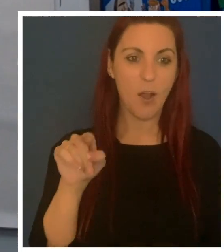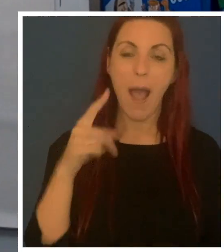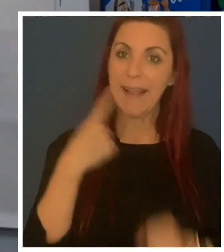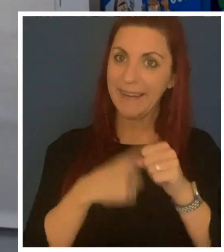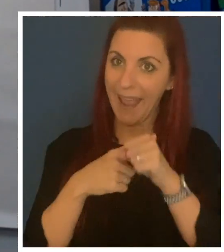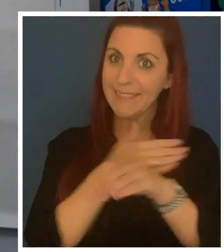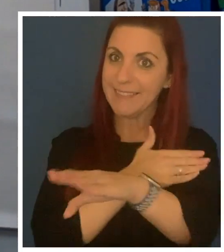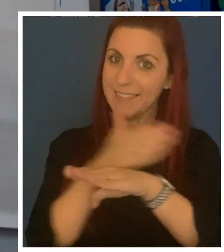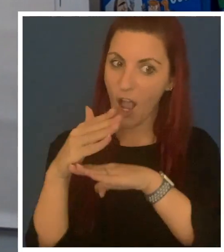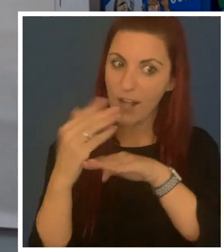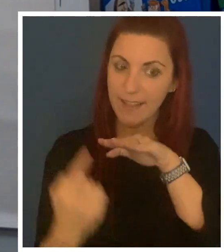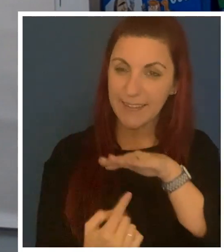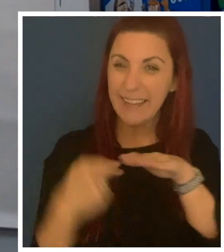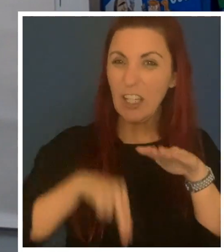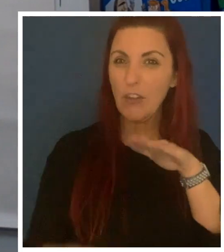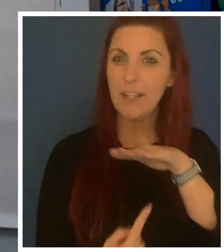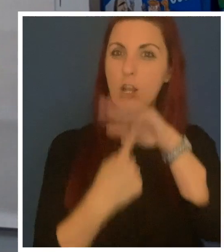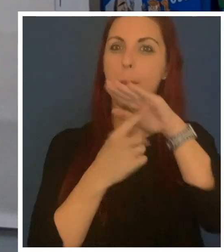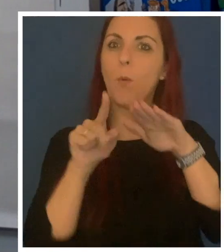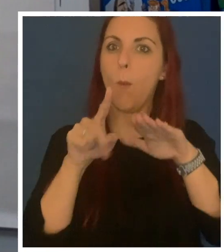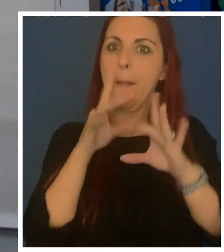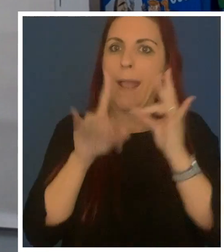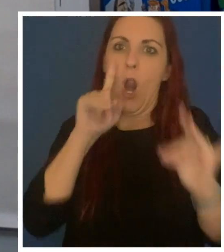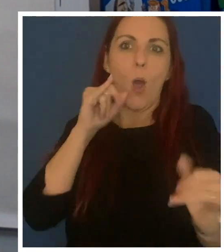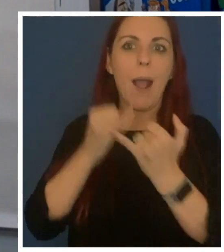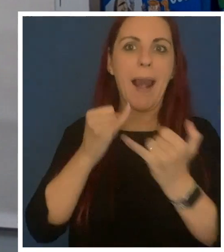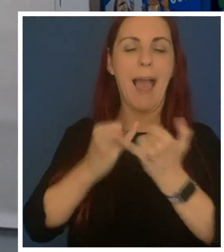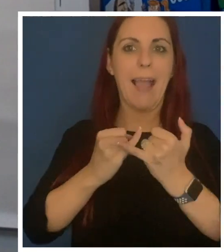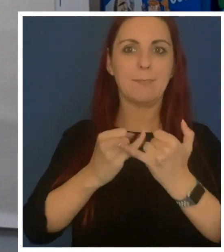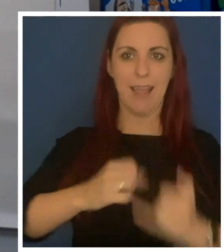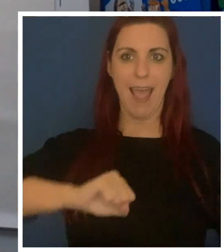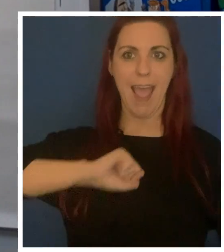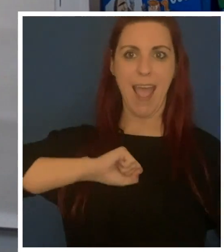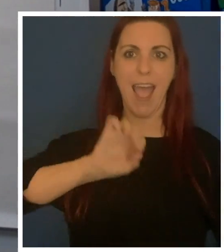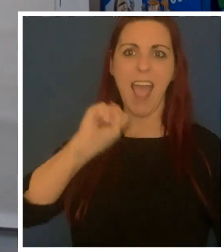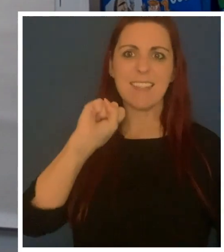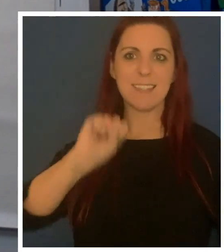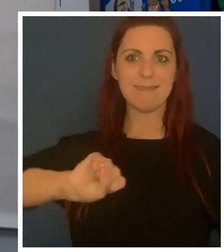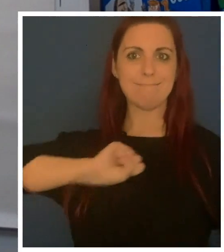top of the page and we're go to draw her as a superhero. So she's slightly different than she is in the book, in the book she dreams of